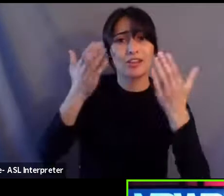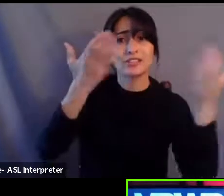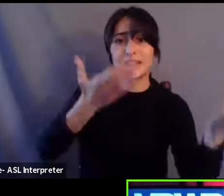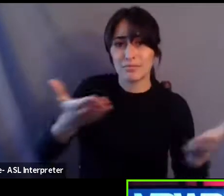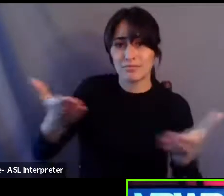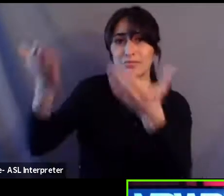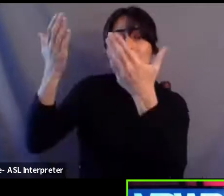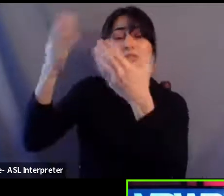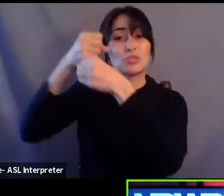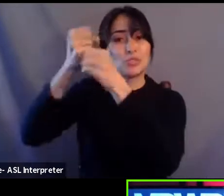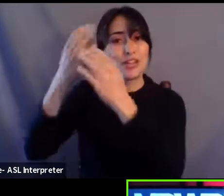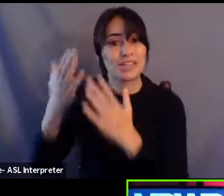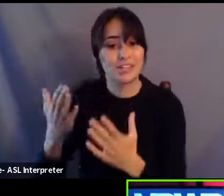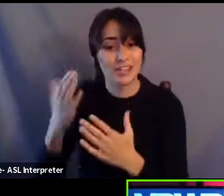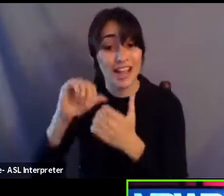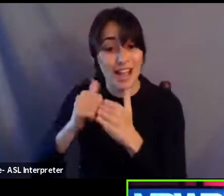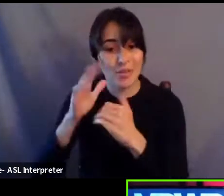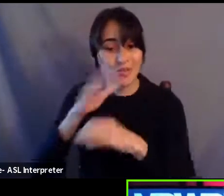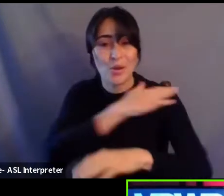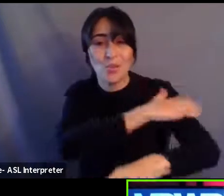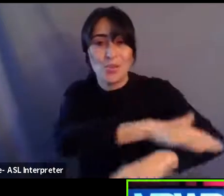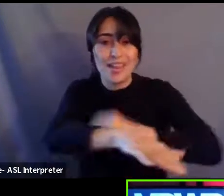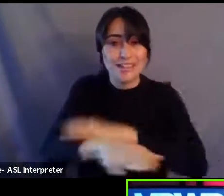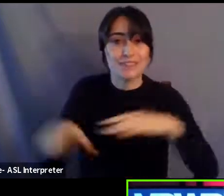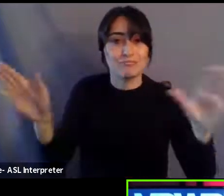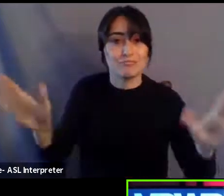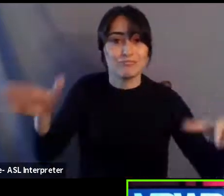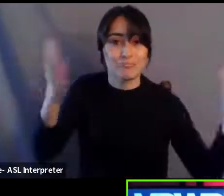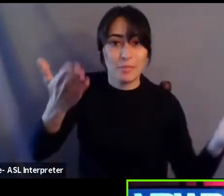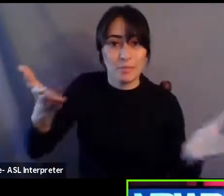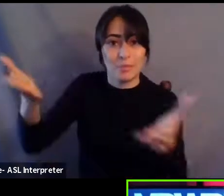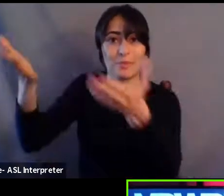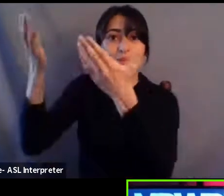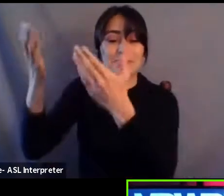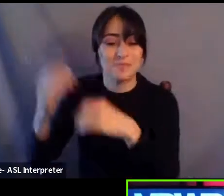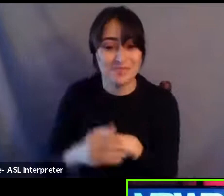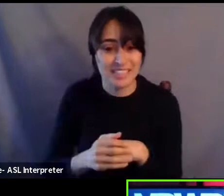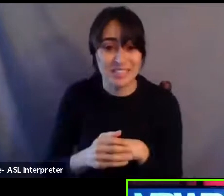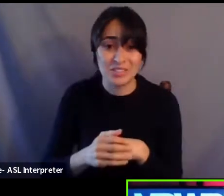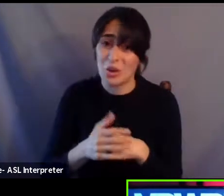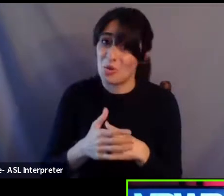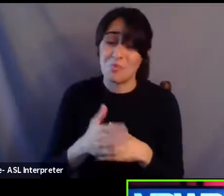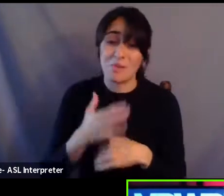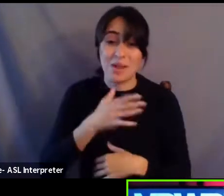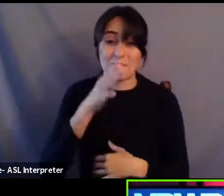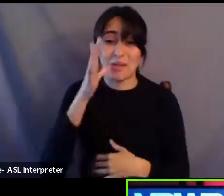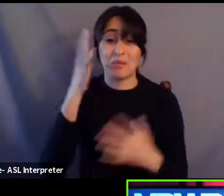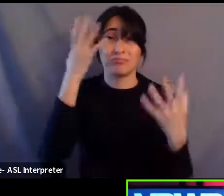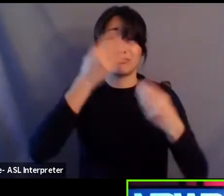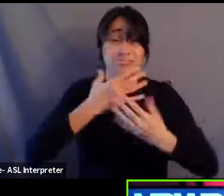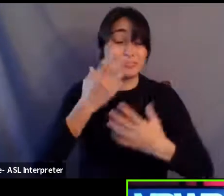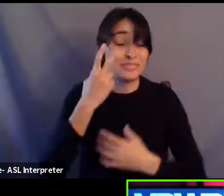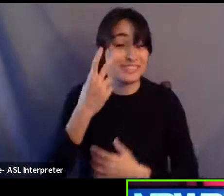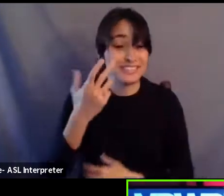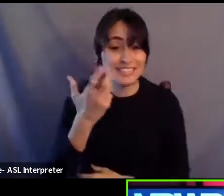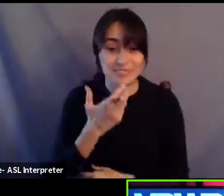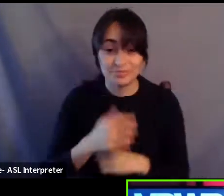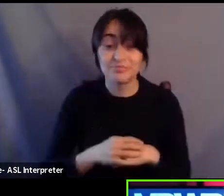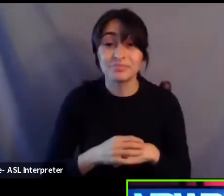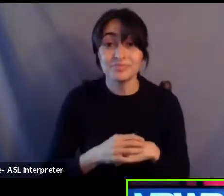on the wings. It was a very good thing for them to see and then later on when they came to naming